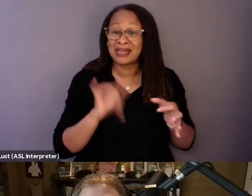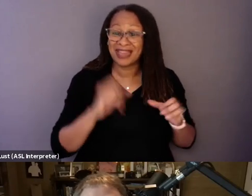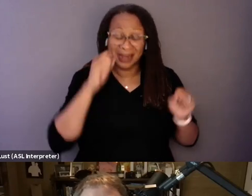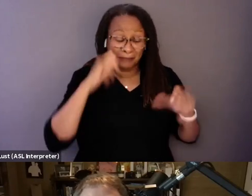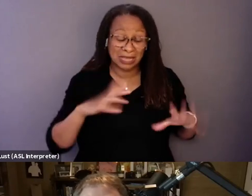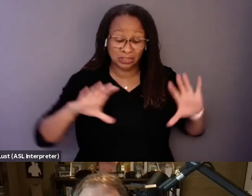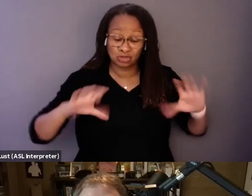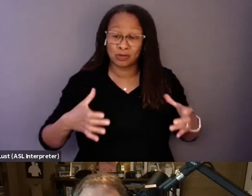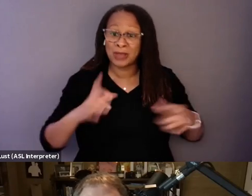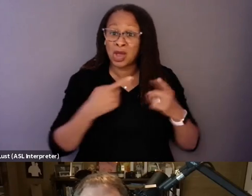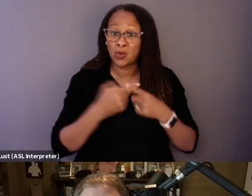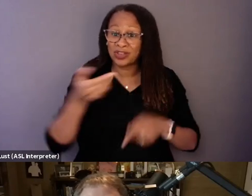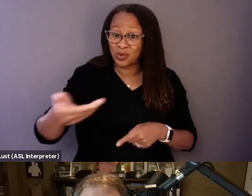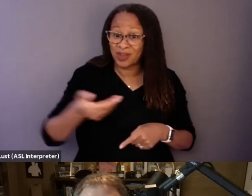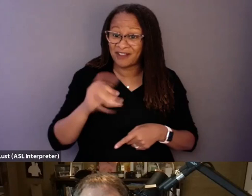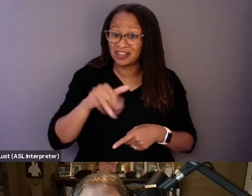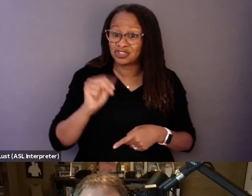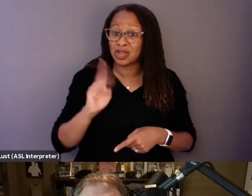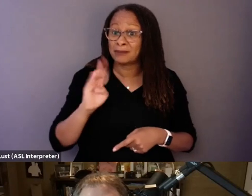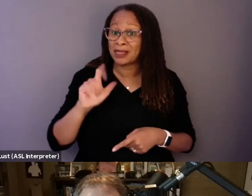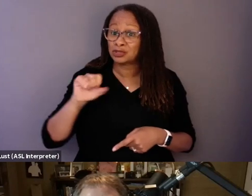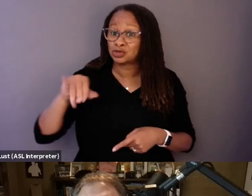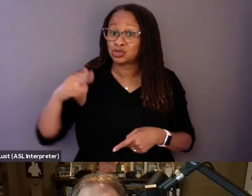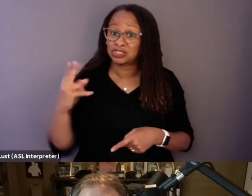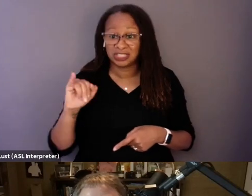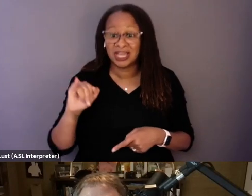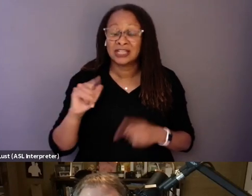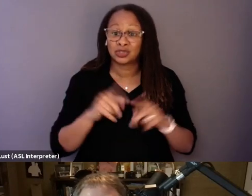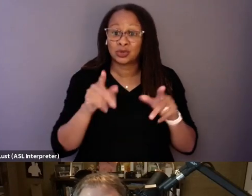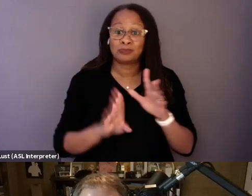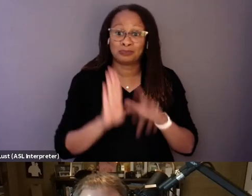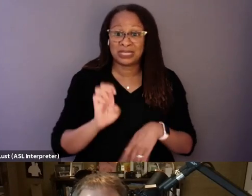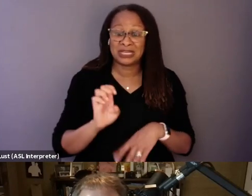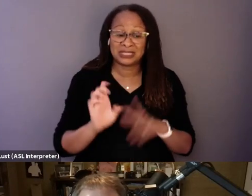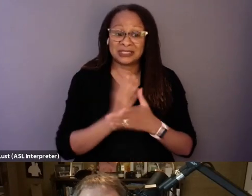When you invite John Belushi to comes to the show, to be somewhere, he'll show up with nine other people.